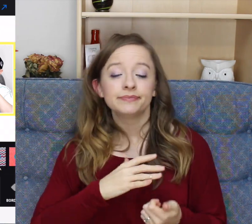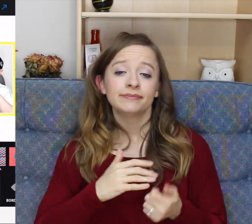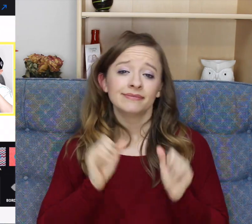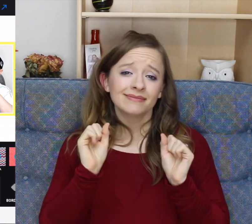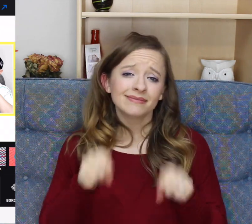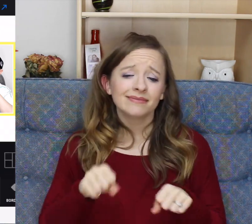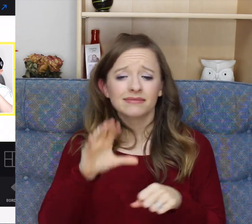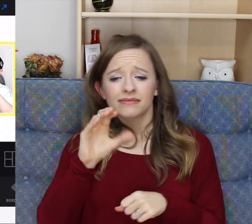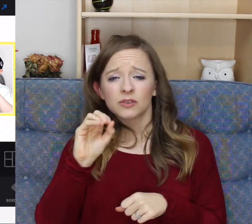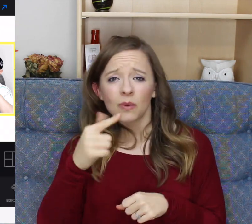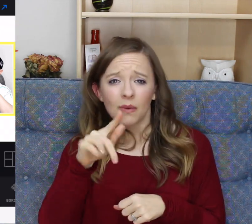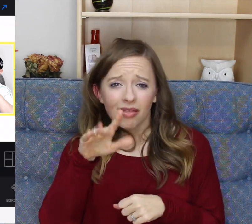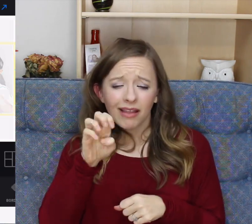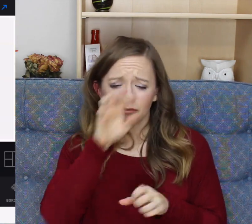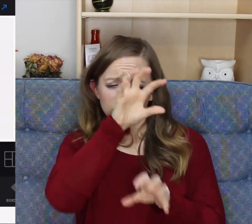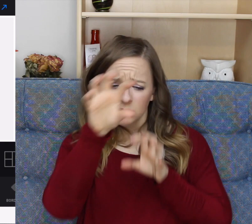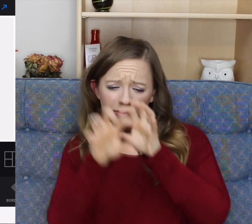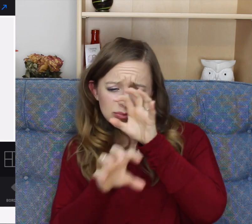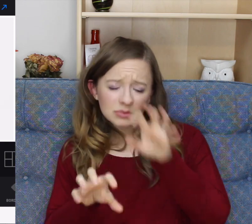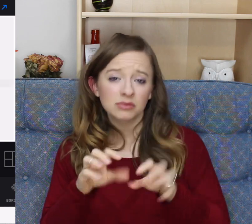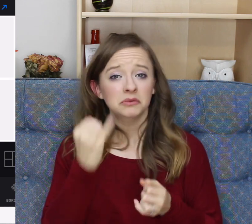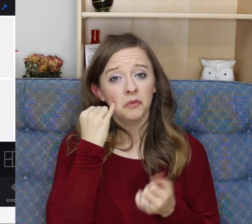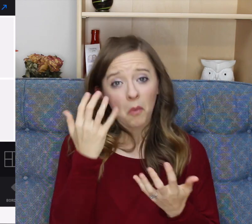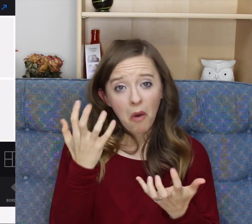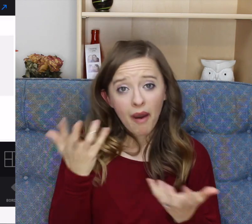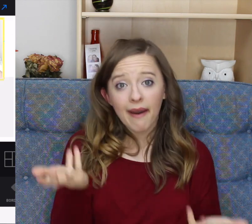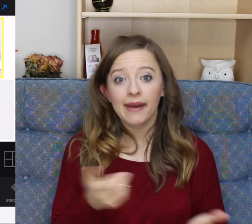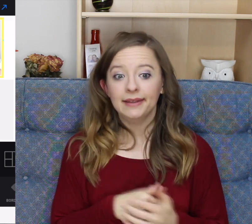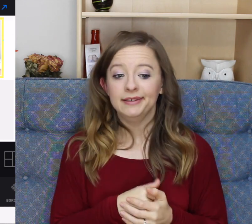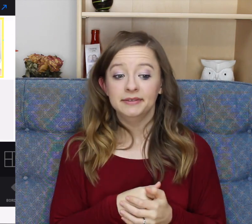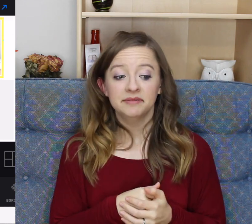You can make collages with it if you want to do that.